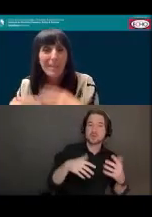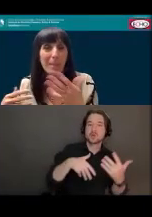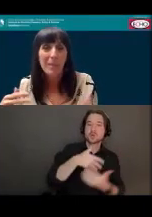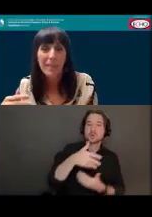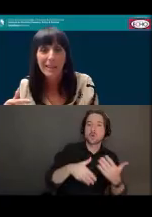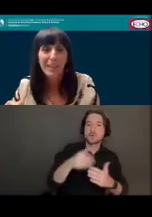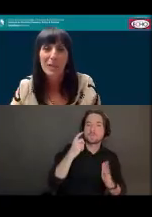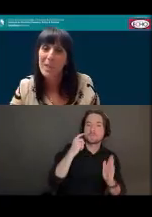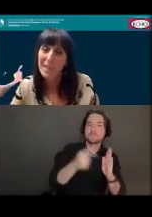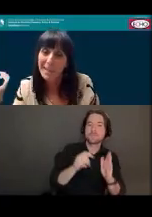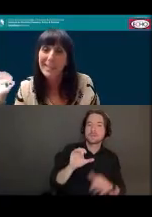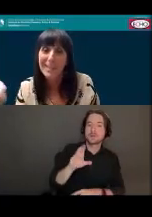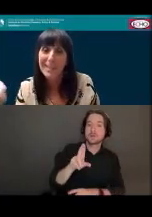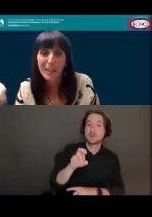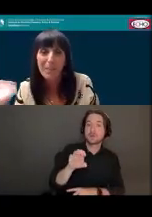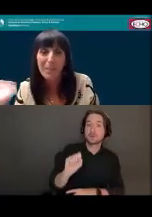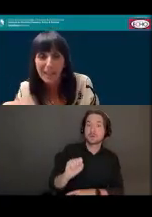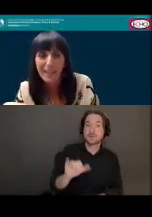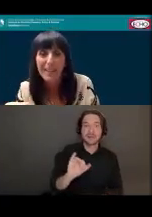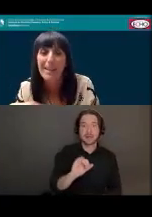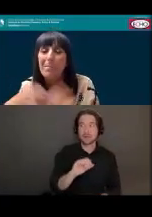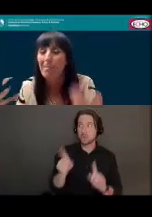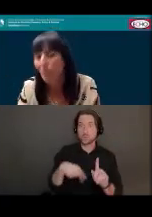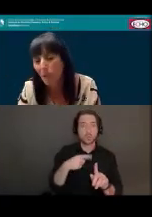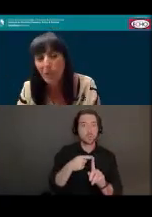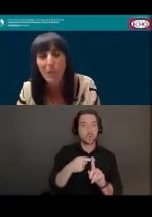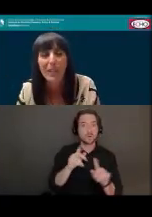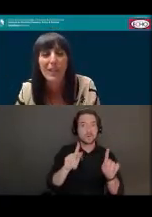somebody leaves, we need to say goodbye to them. What's a way to